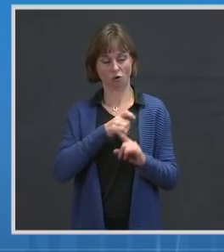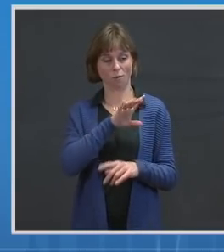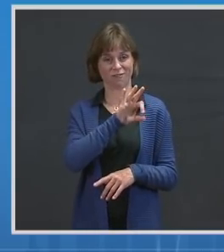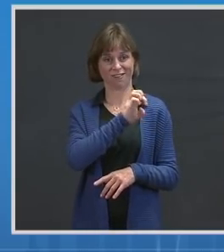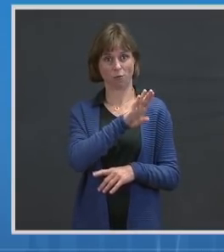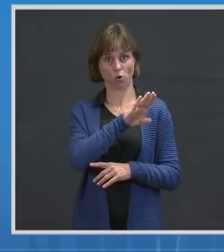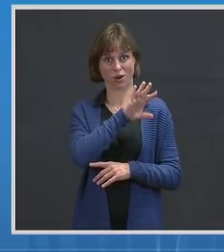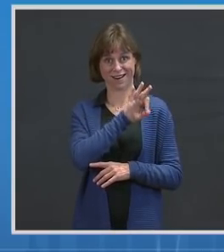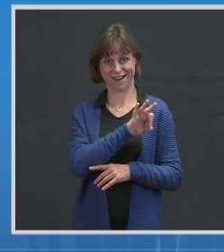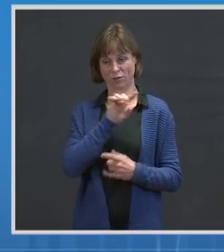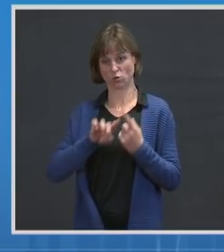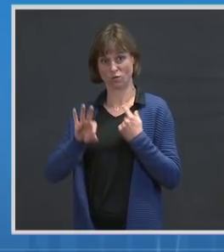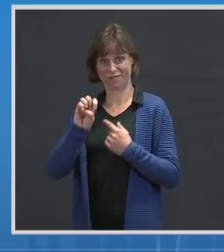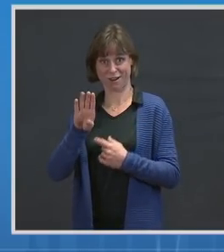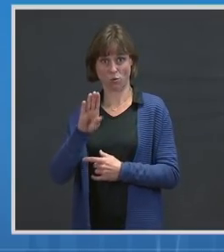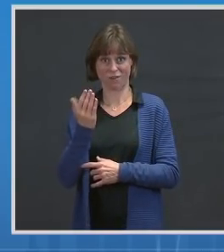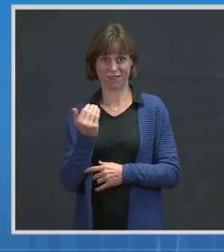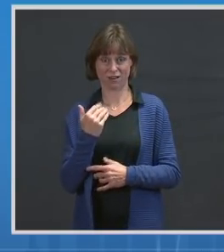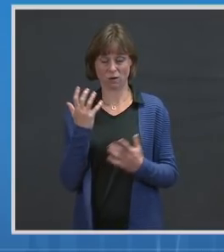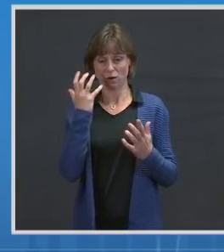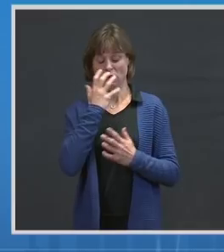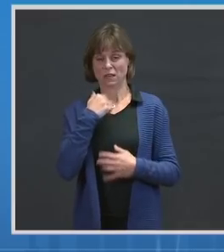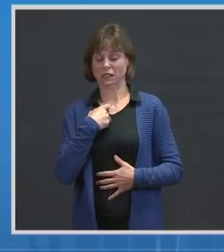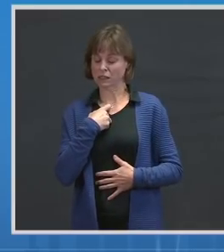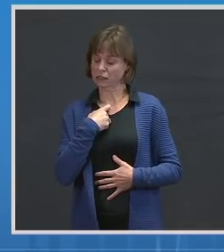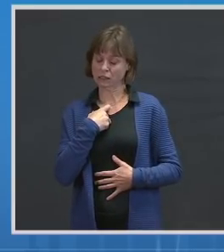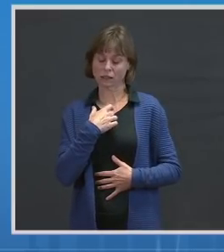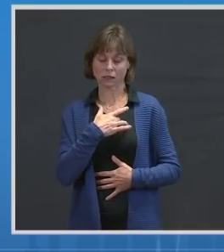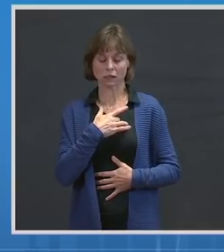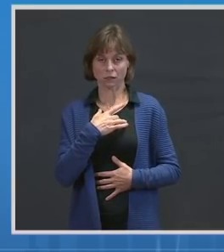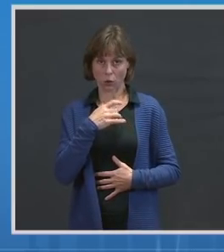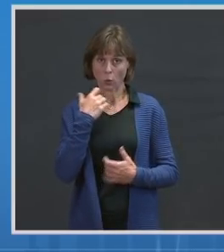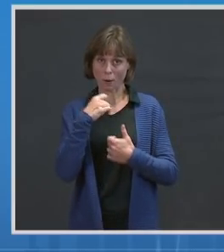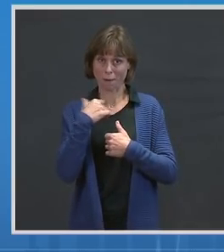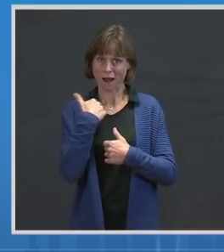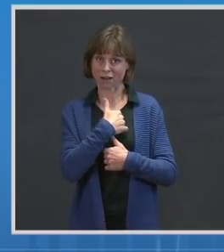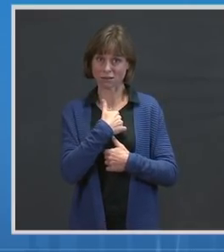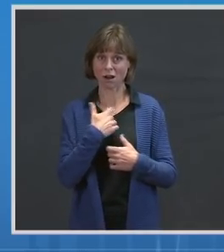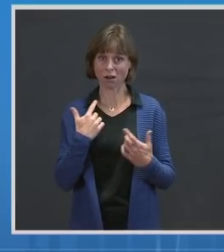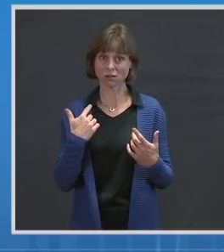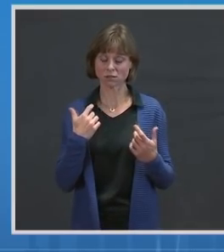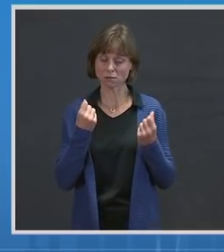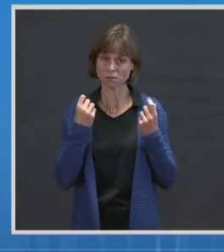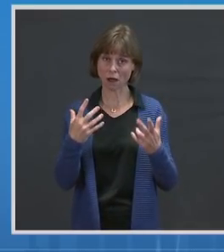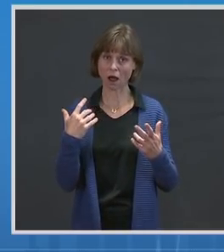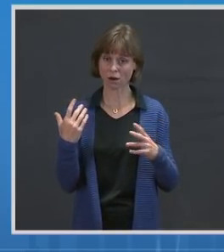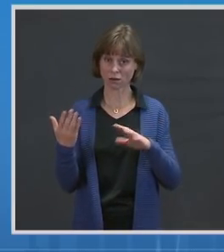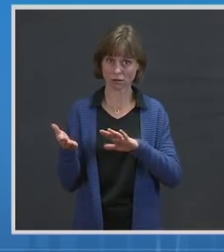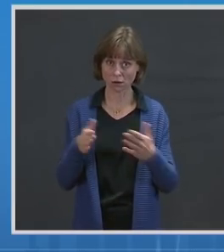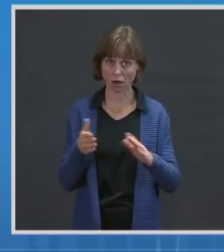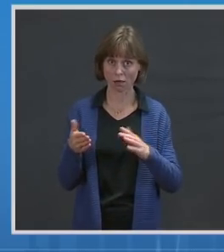These numbers are a painful reminder that we have -- of all those we have lost and continue to lose --